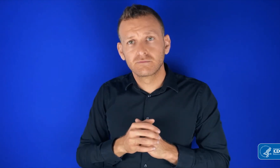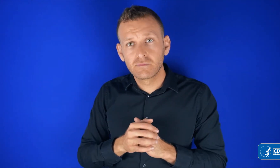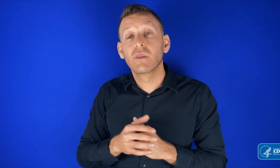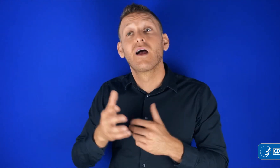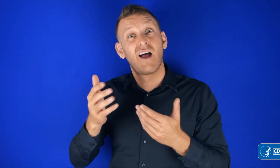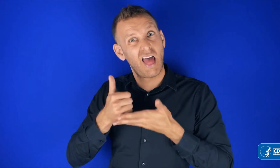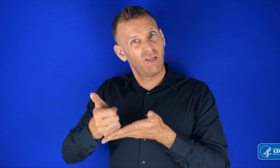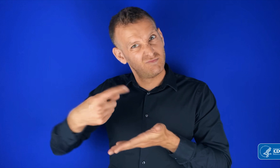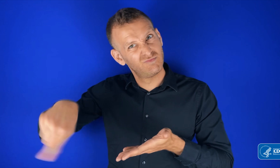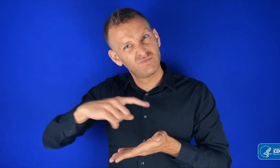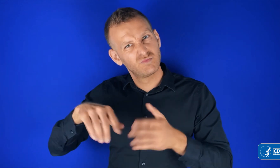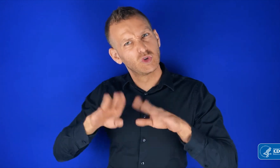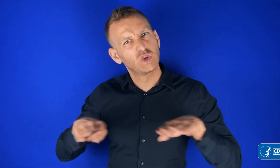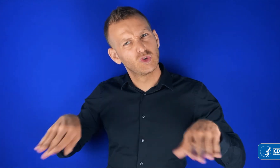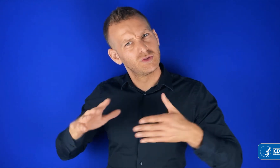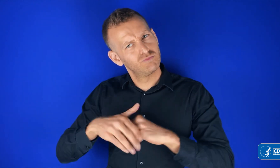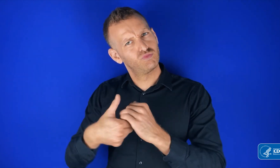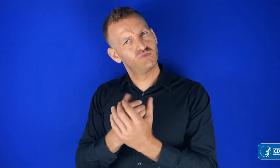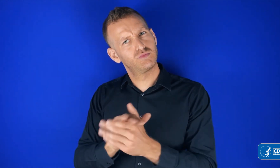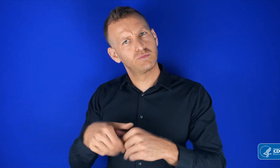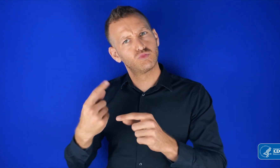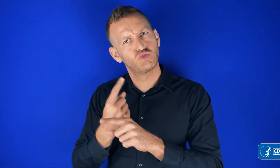and help kids wash their hands properly.